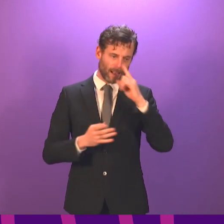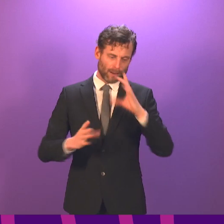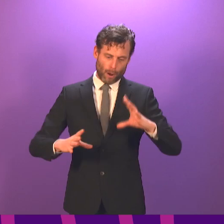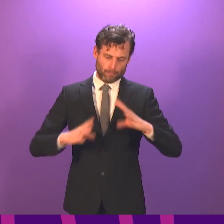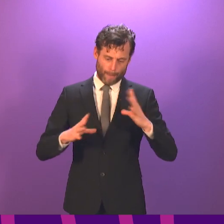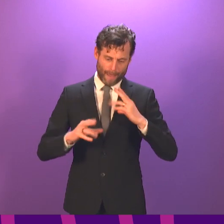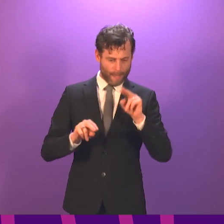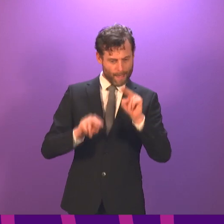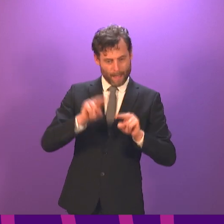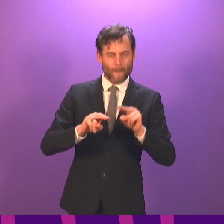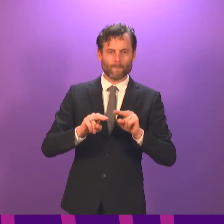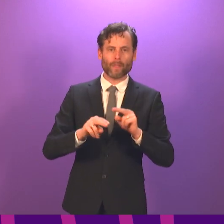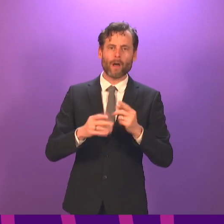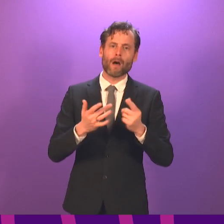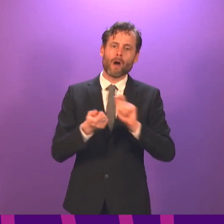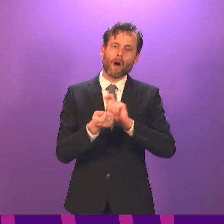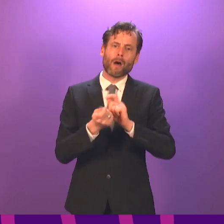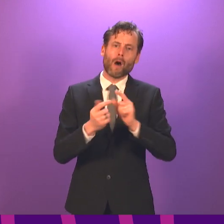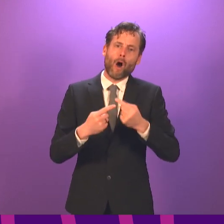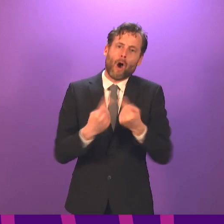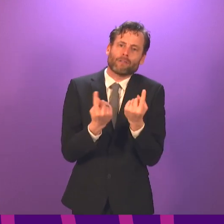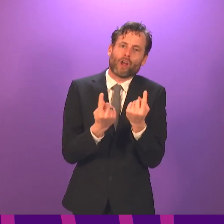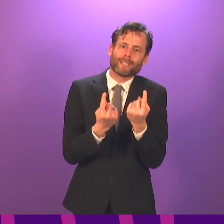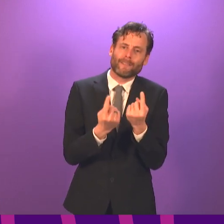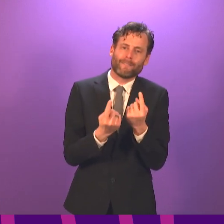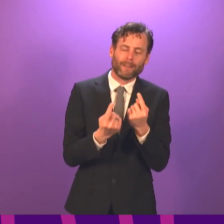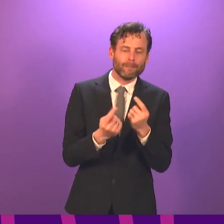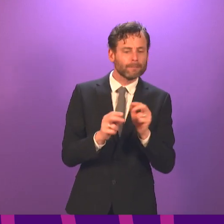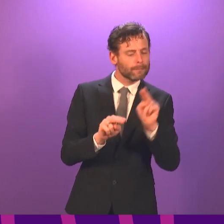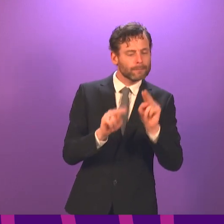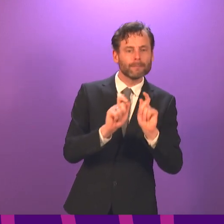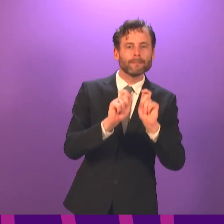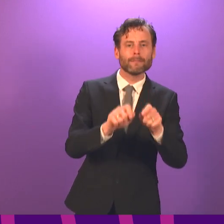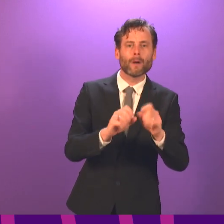However, although years 4 to 6 may have priority, we expect that all children in secondary school